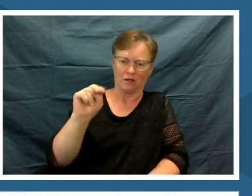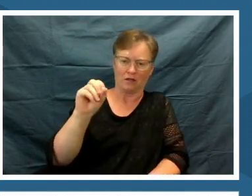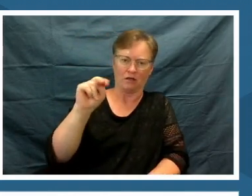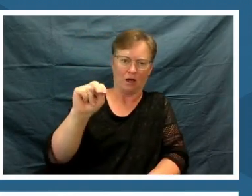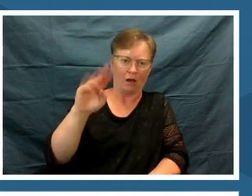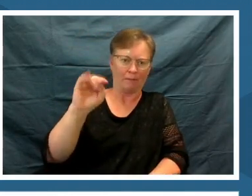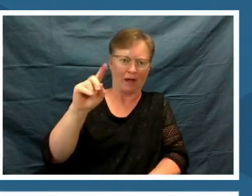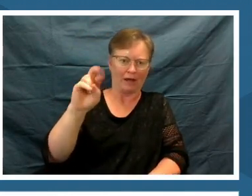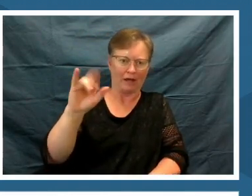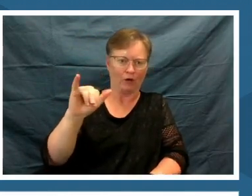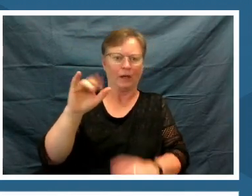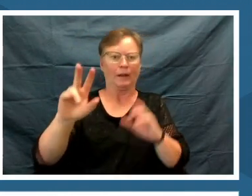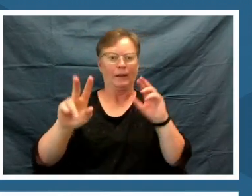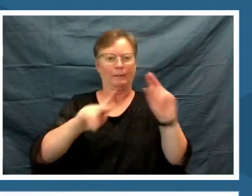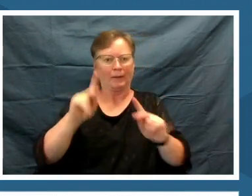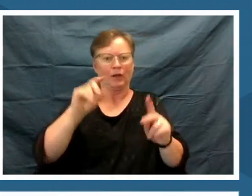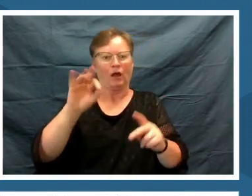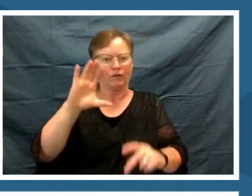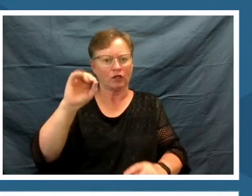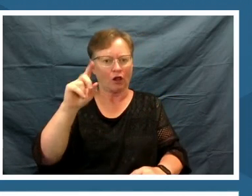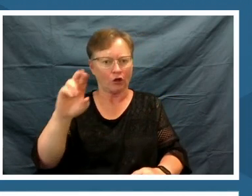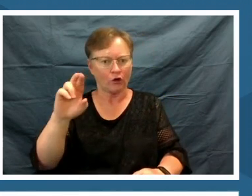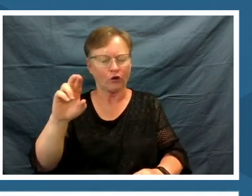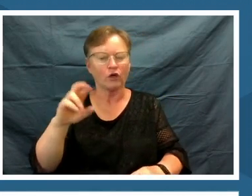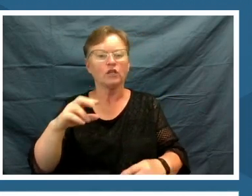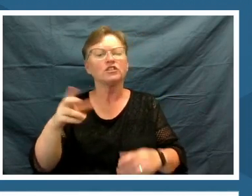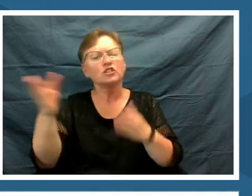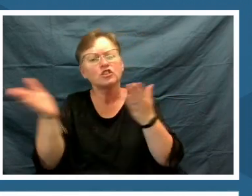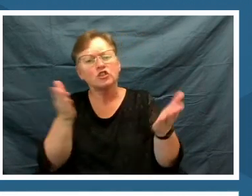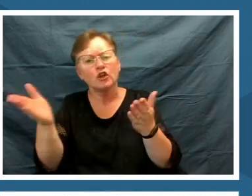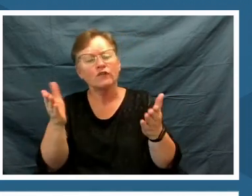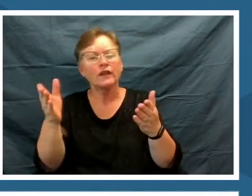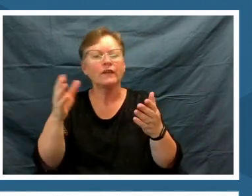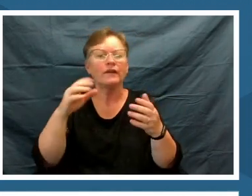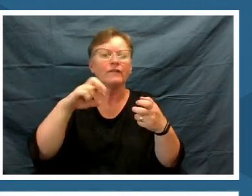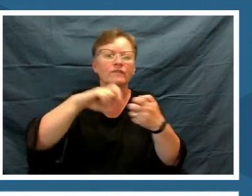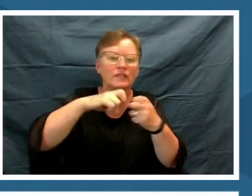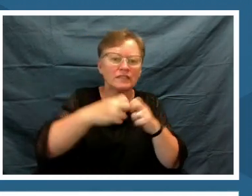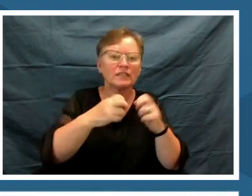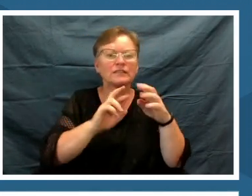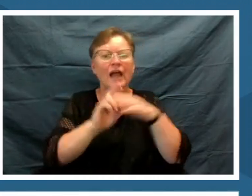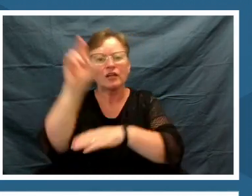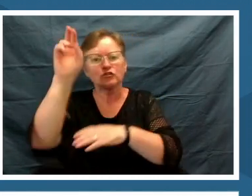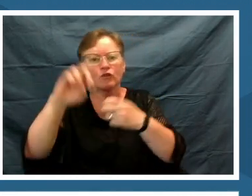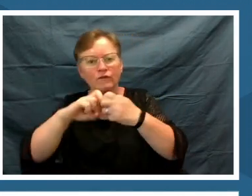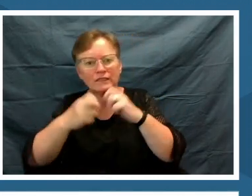she served on the astronomy and astrophysics